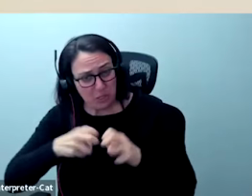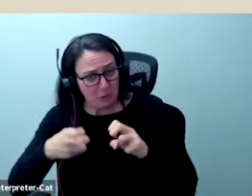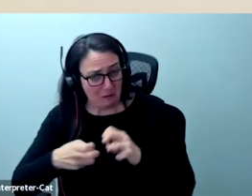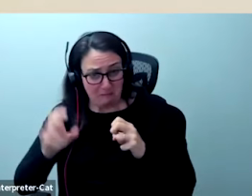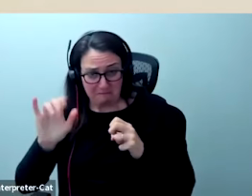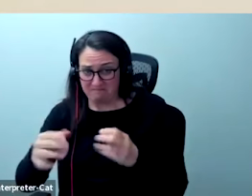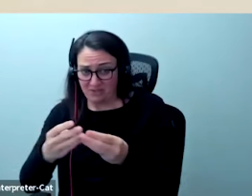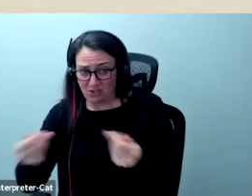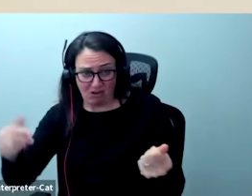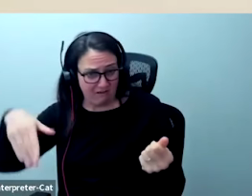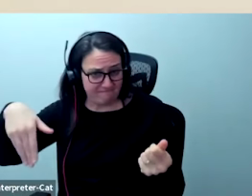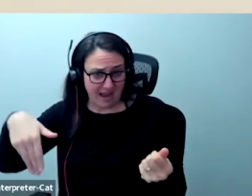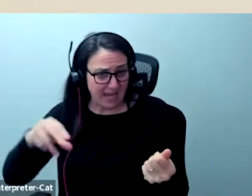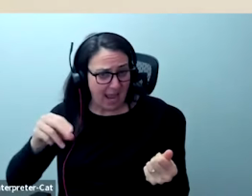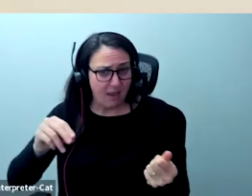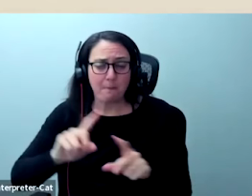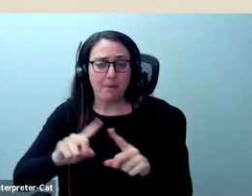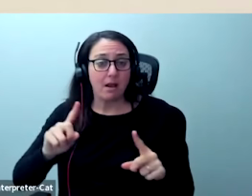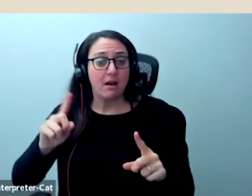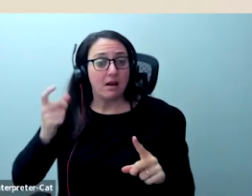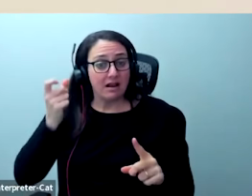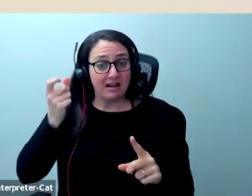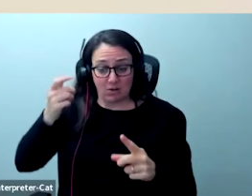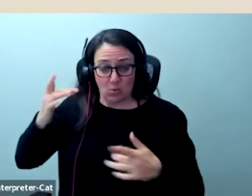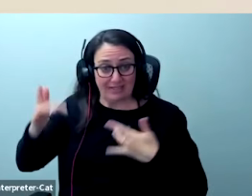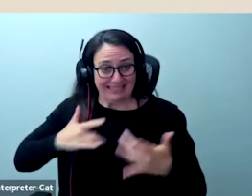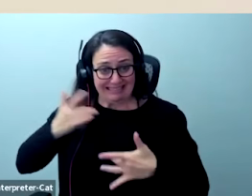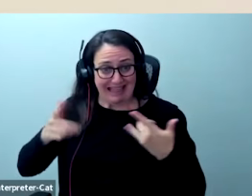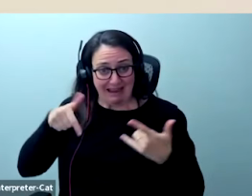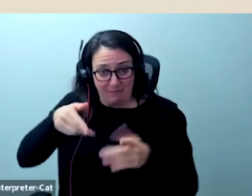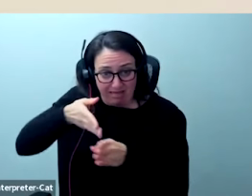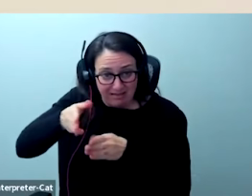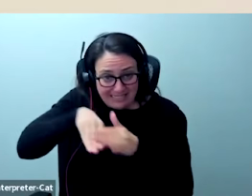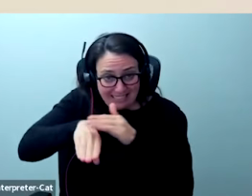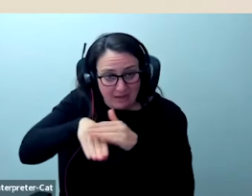but I think what's exciting about the accessibility space is that we are constantly innovating.